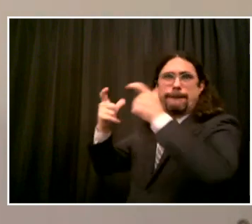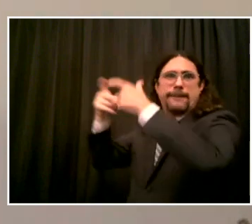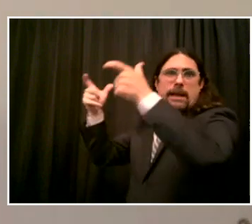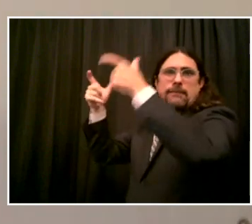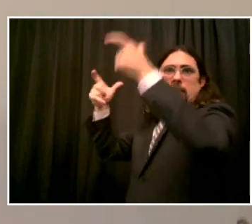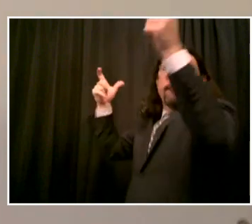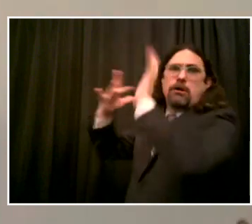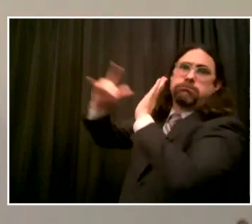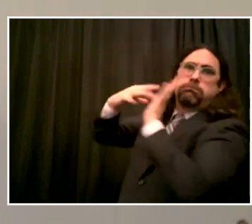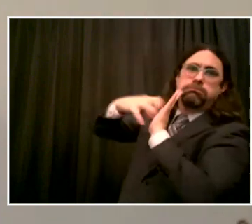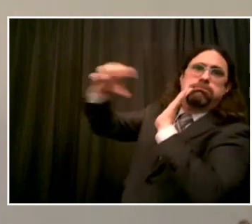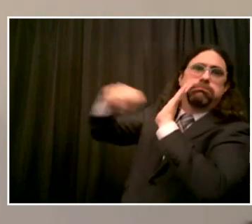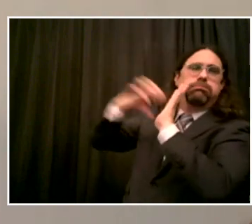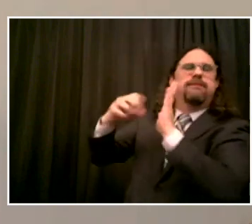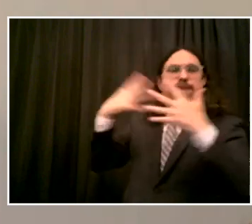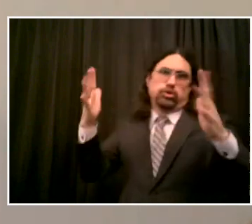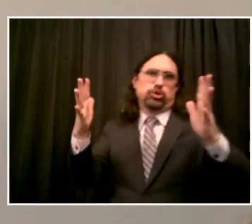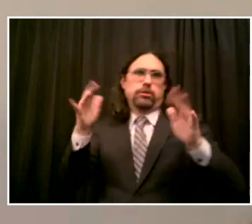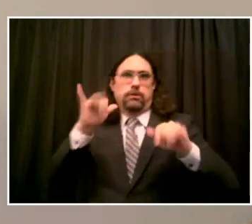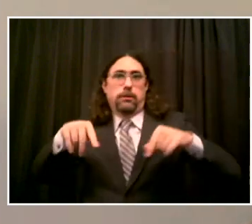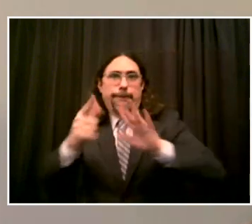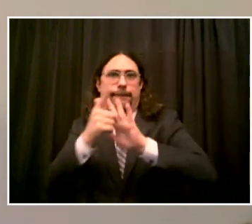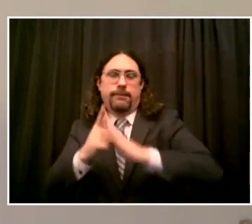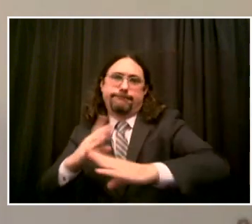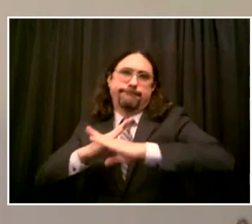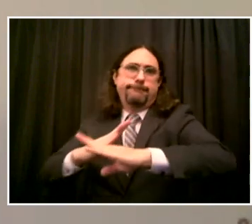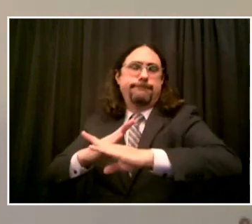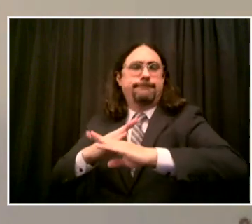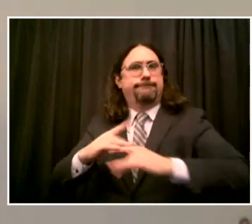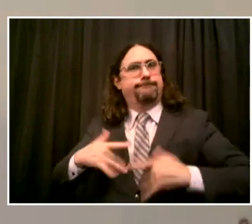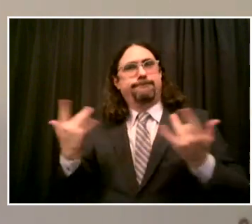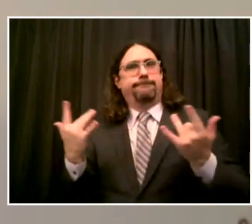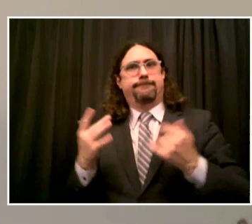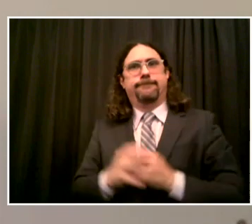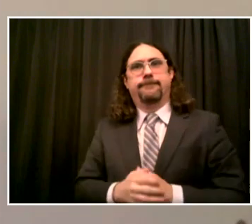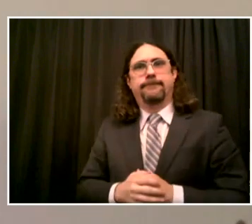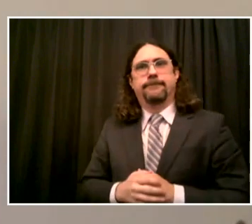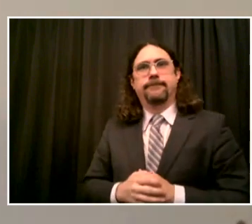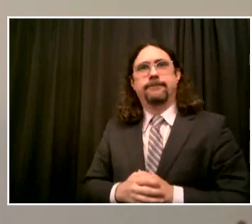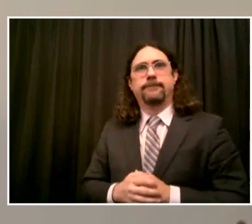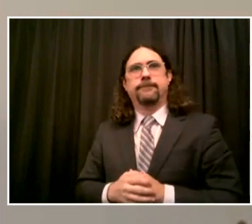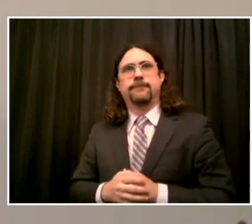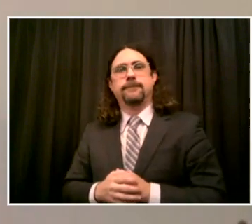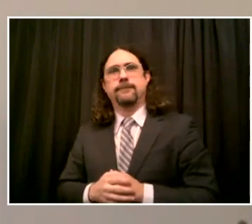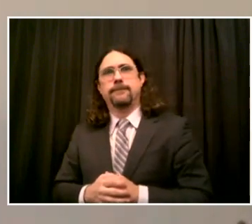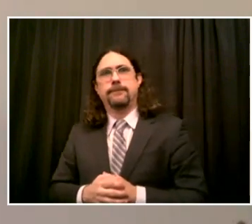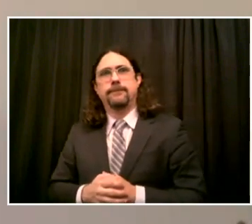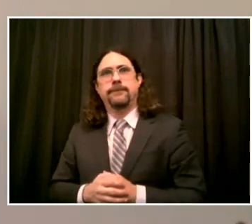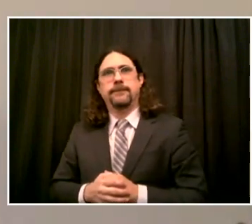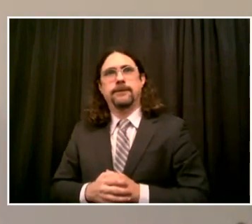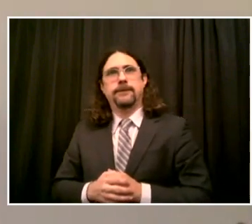WHY WE ARE PSHUING THIS TODAY. I KNOW THAT SOME LOBBYISTS AND